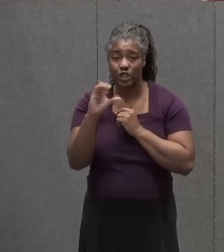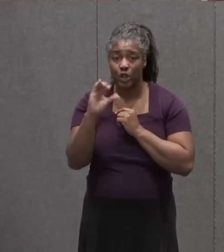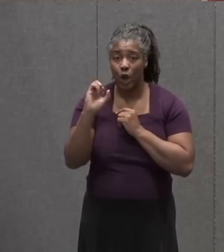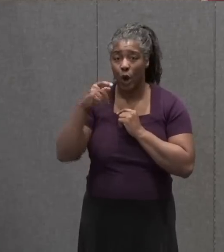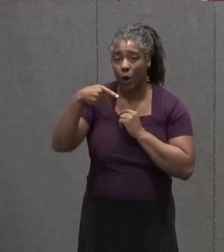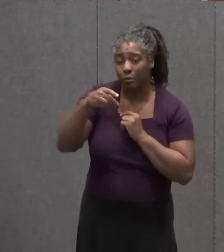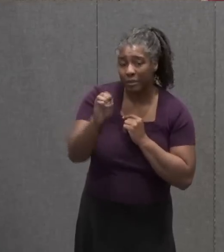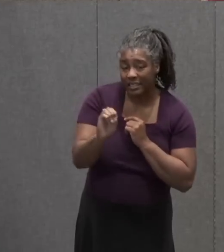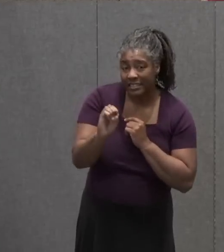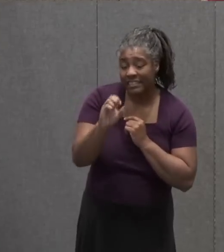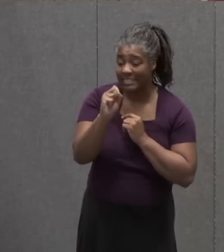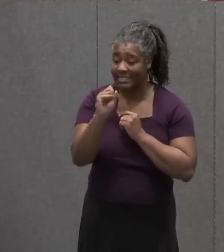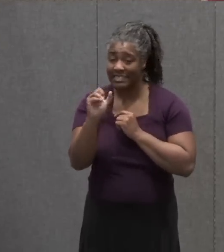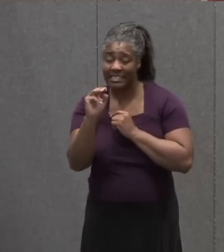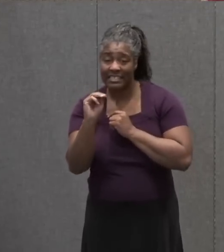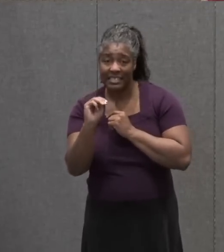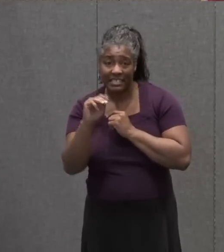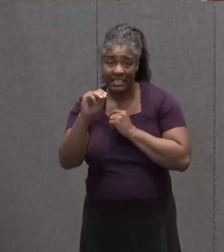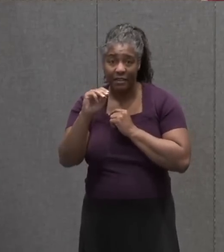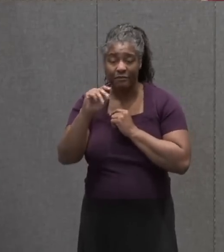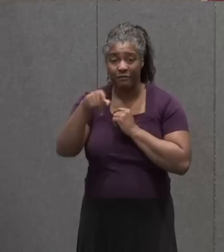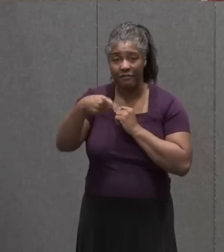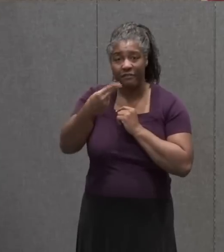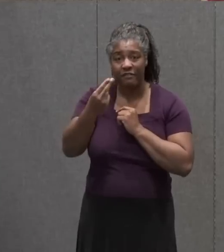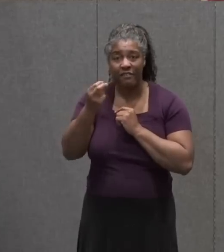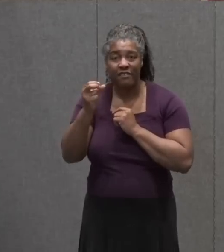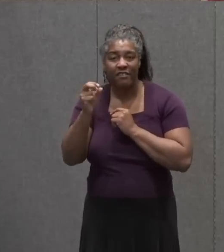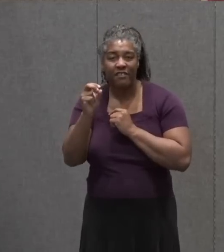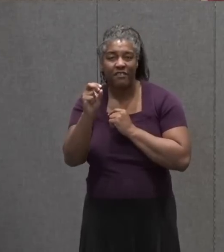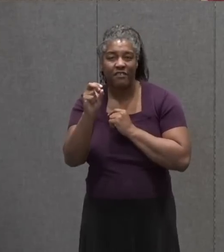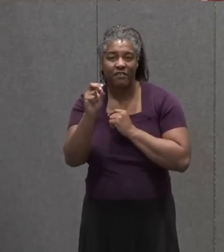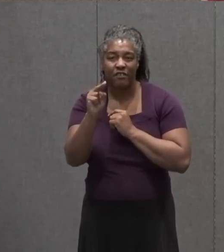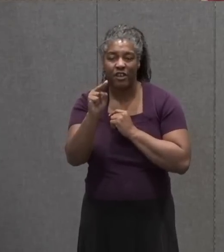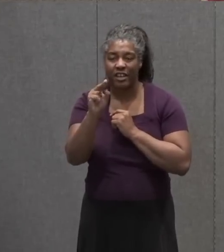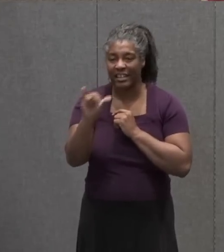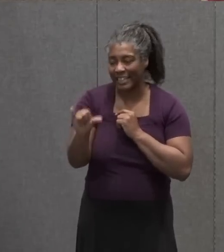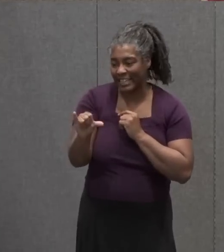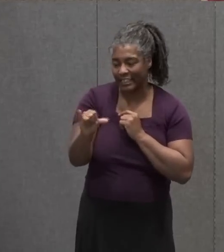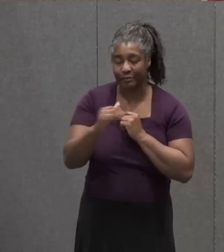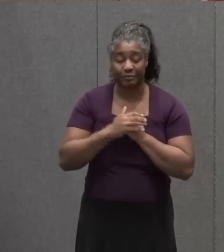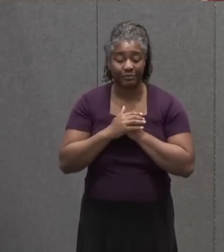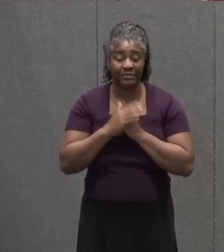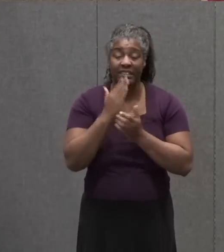There were words he did not know the meaning of at first but they were marvelous to say.